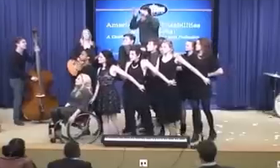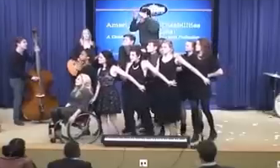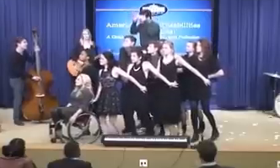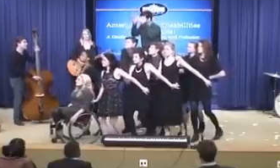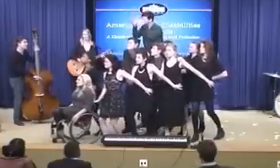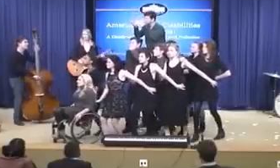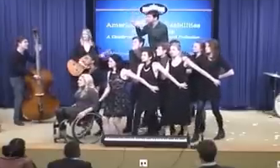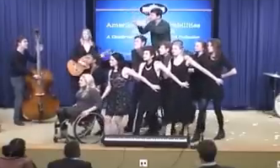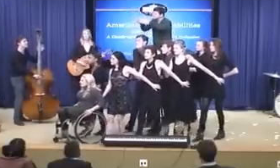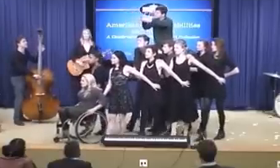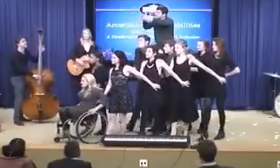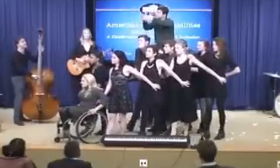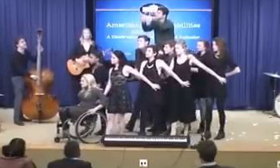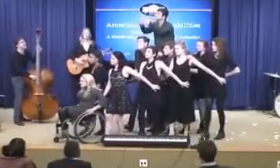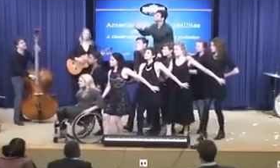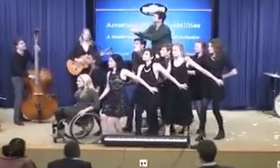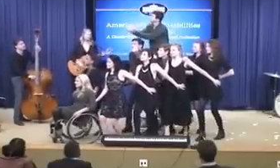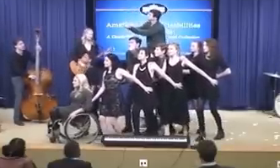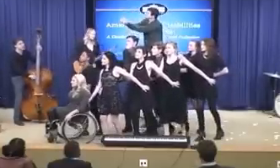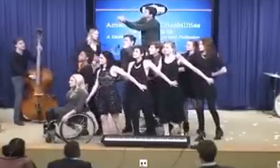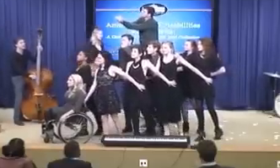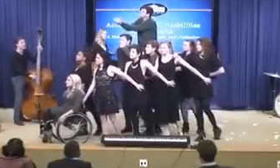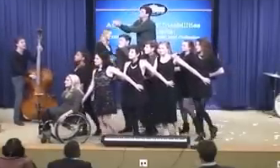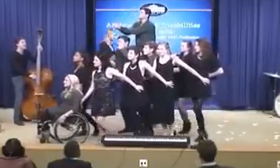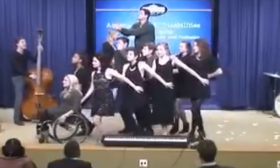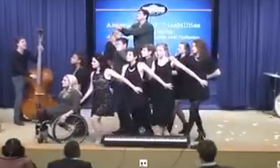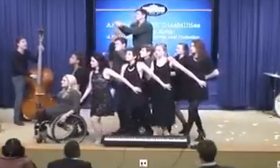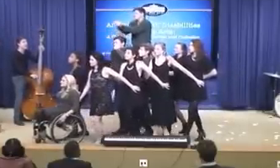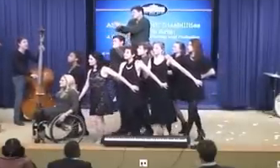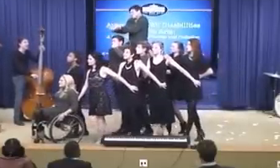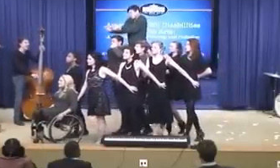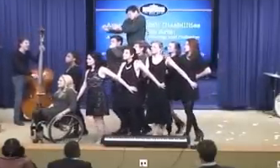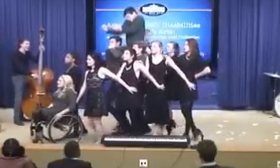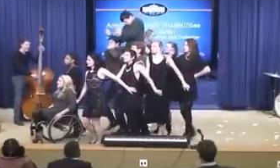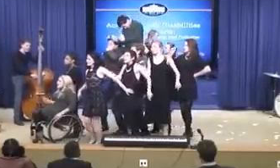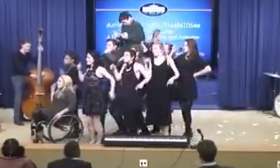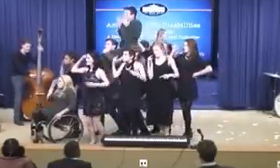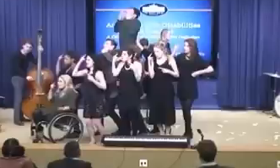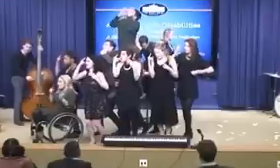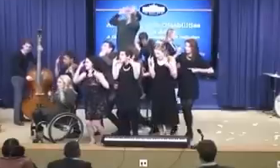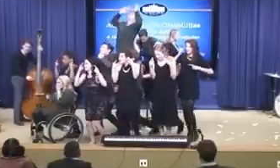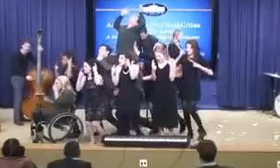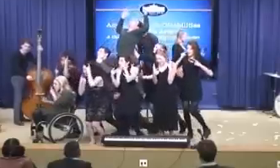And nothing missing as you’re drifting to shore...